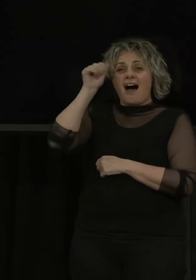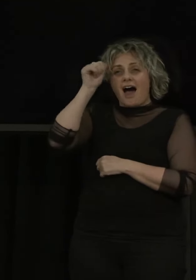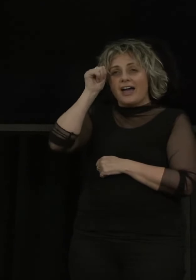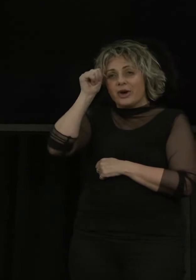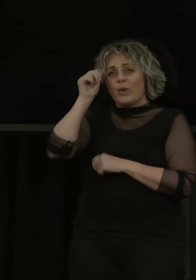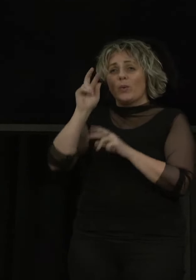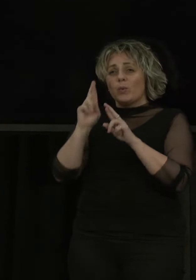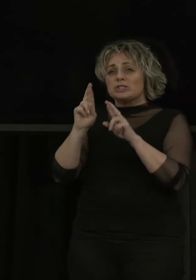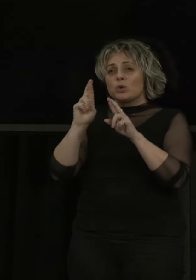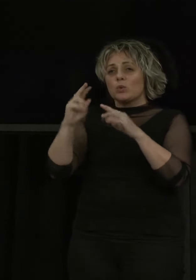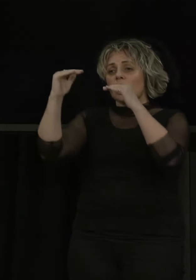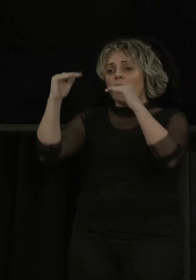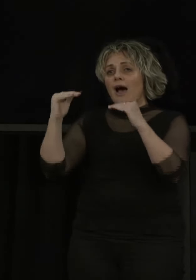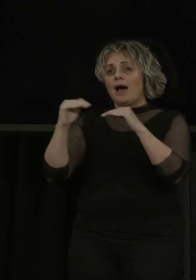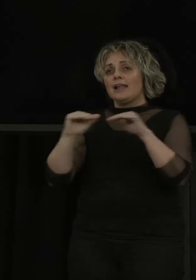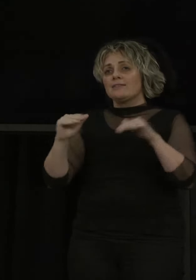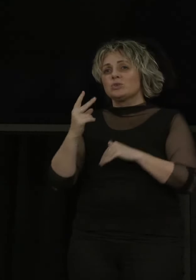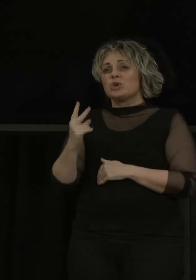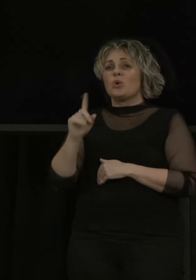Yesterday, cabinet decided to keep Auckland at alert level